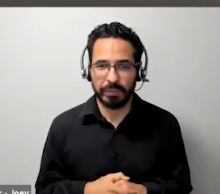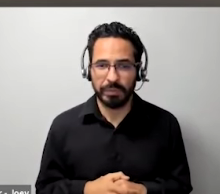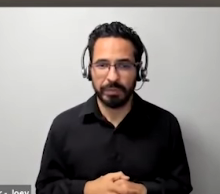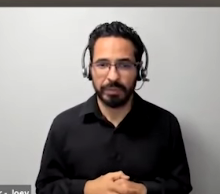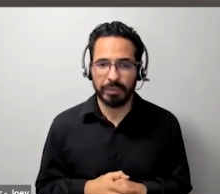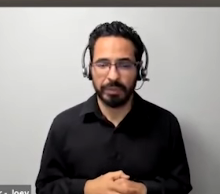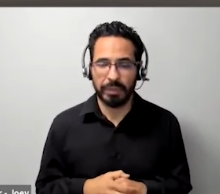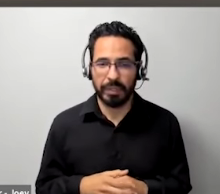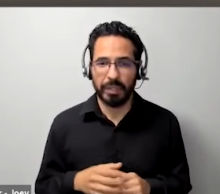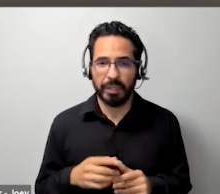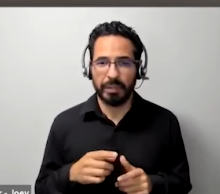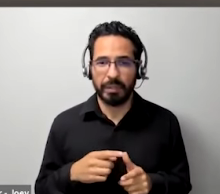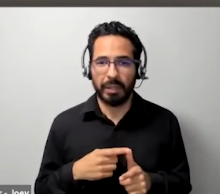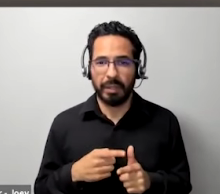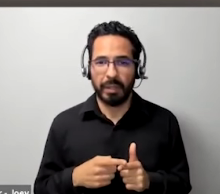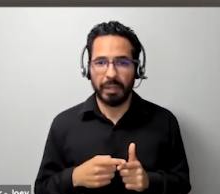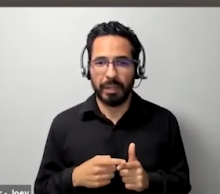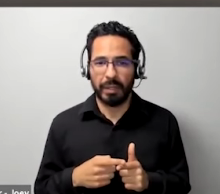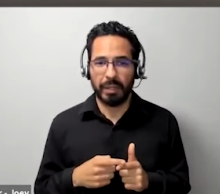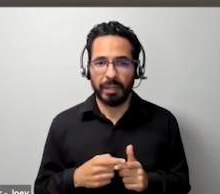and then how can they get experience